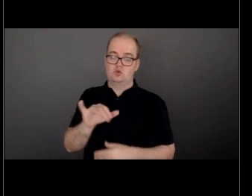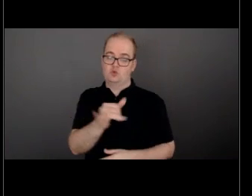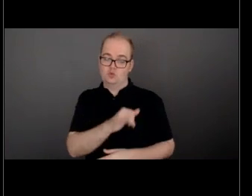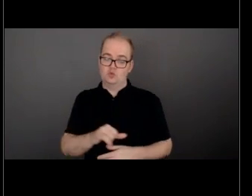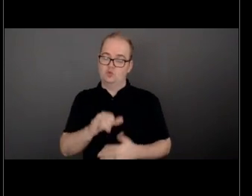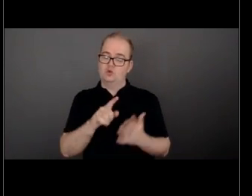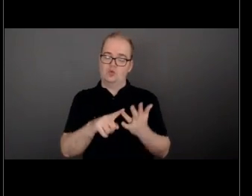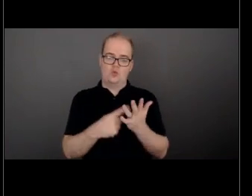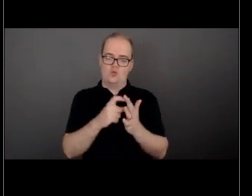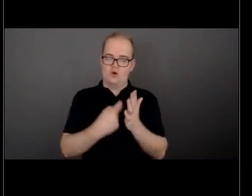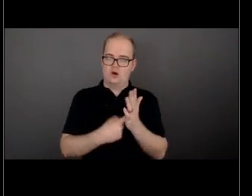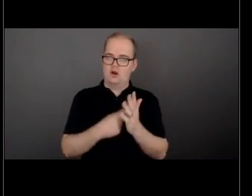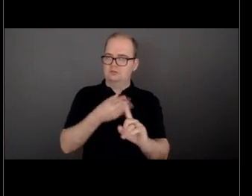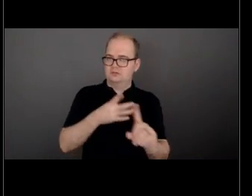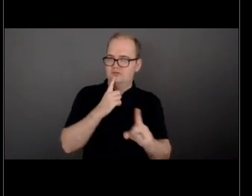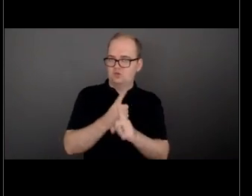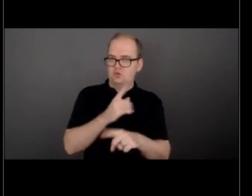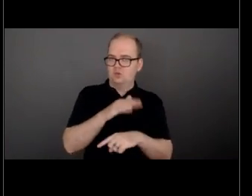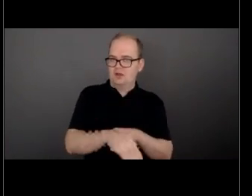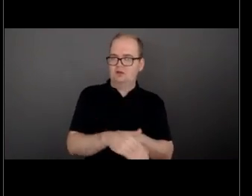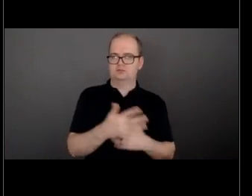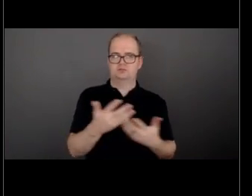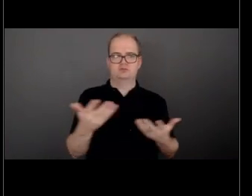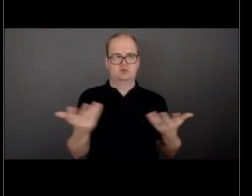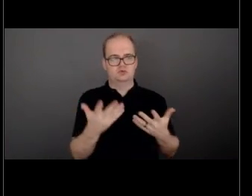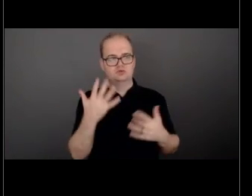Then they've got to talk about what changes they want to make.